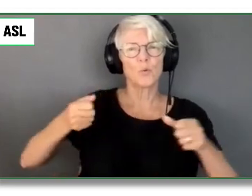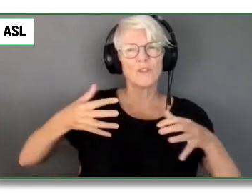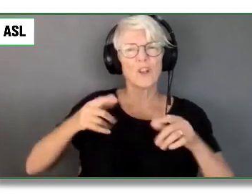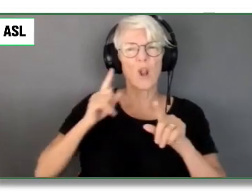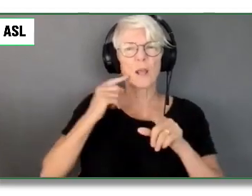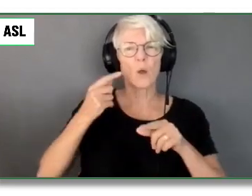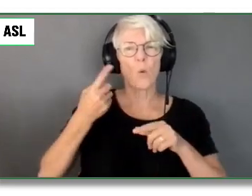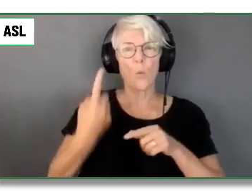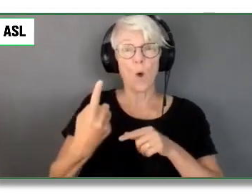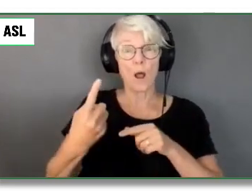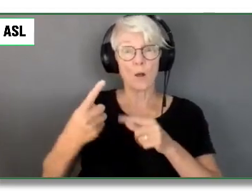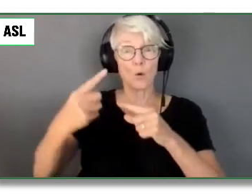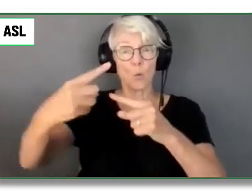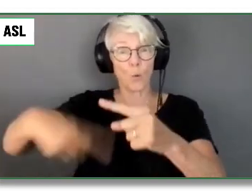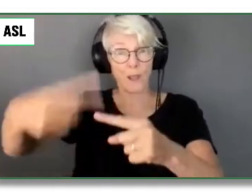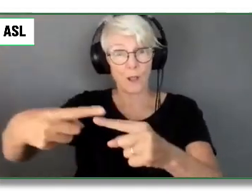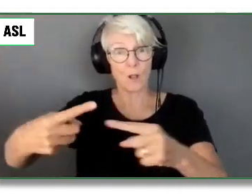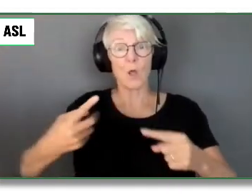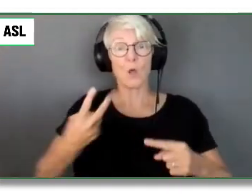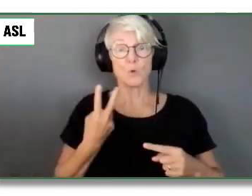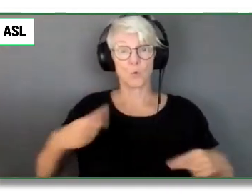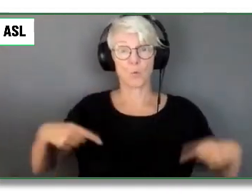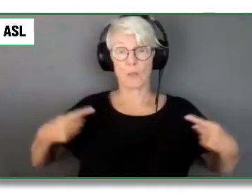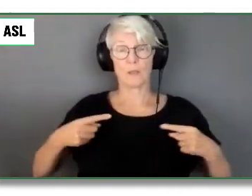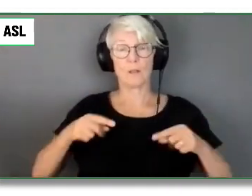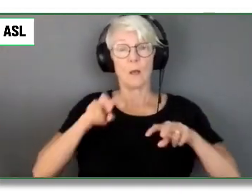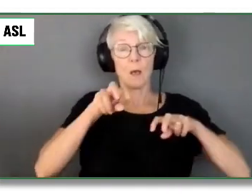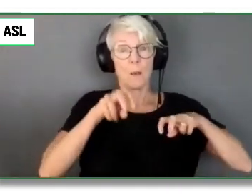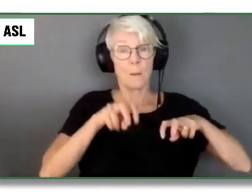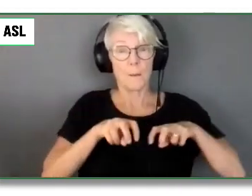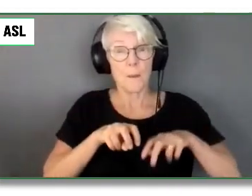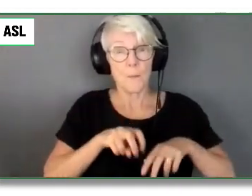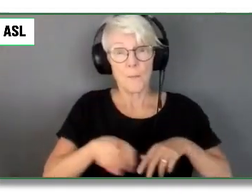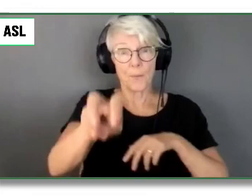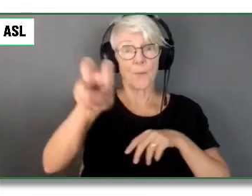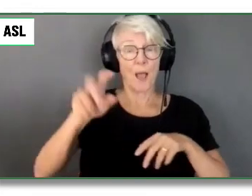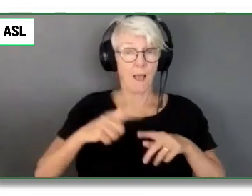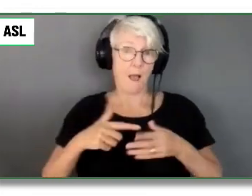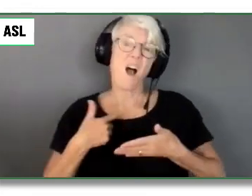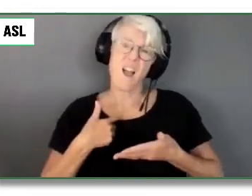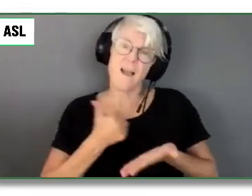Um I actually help them develop the new electronic wheelchair that they have so